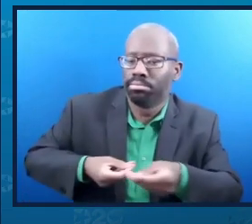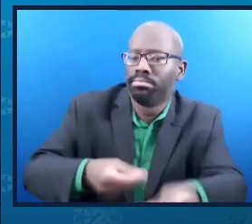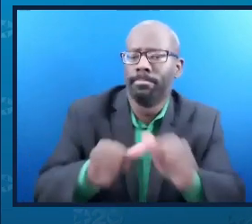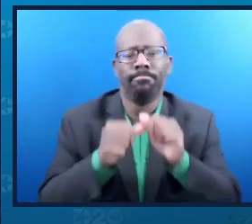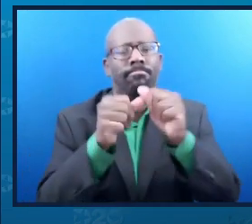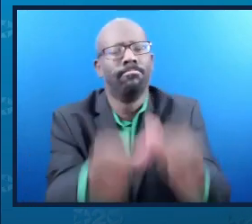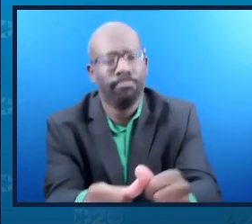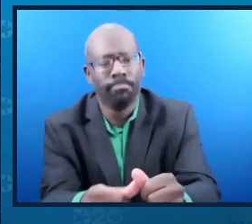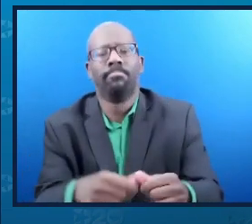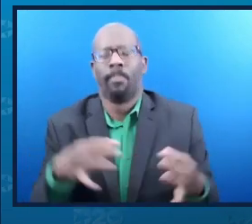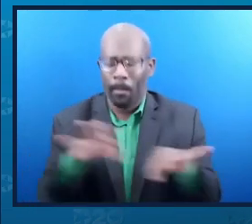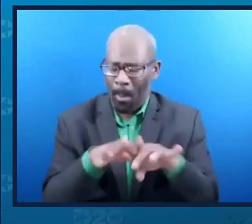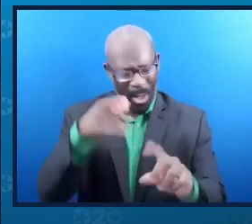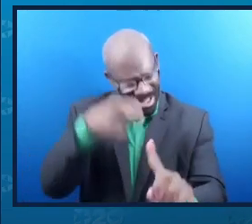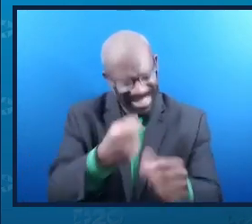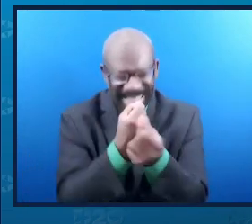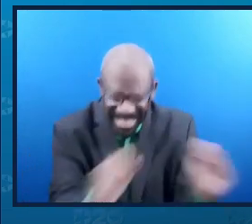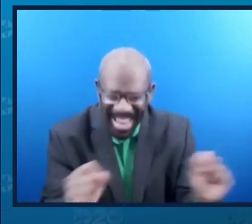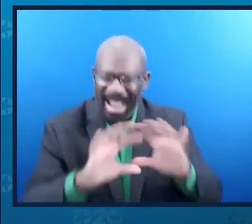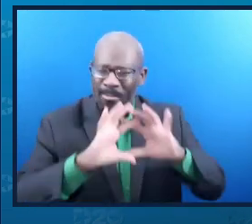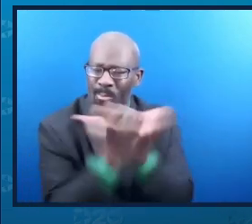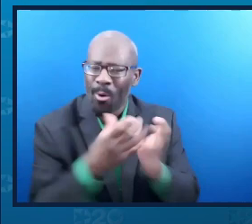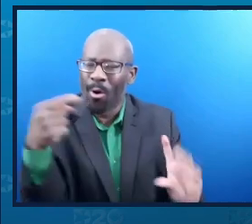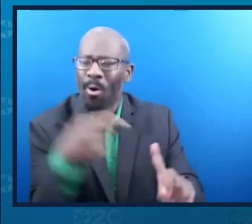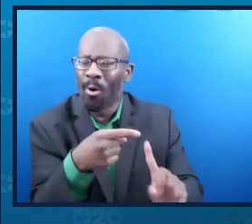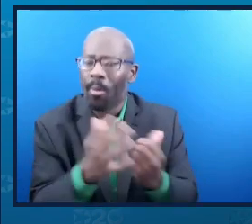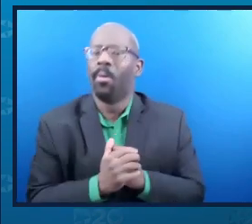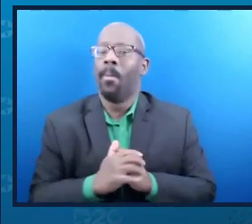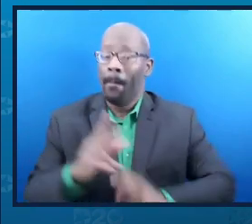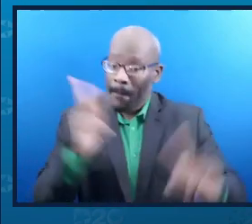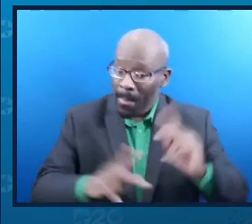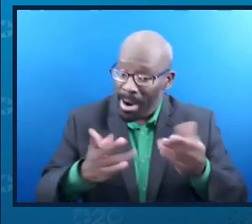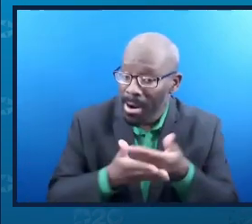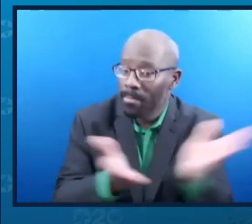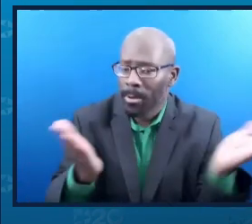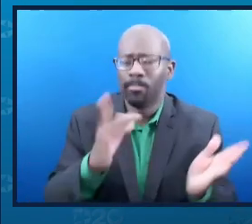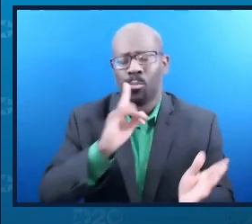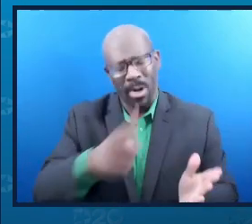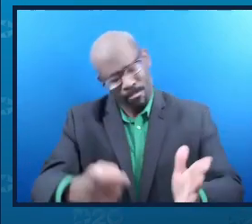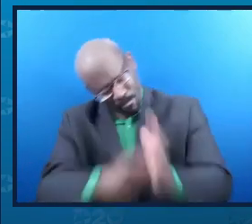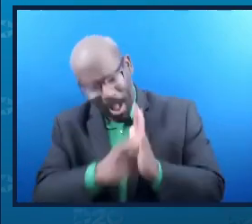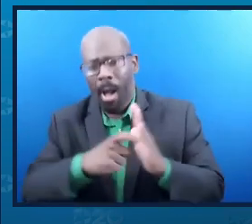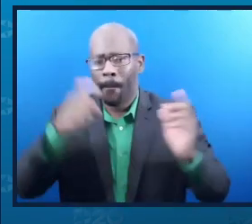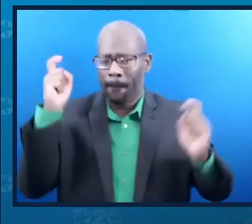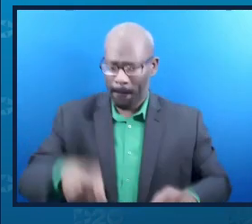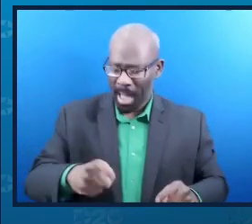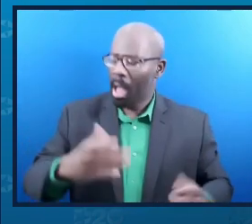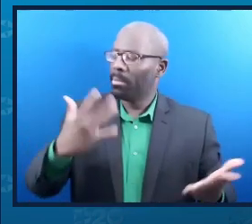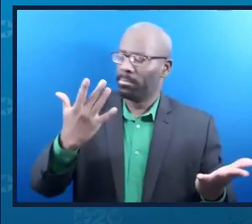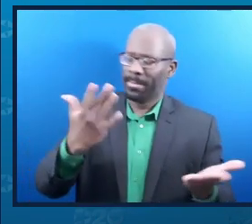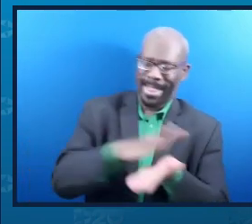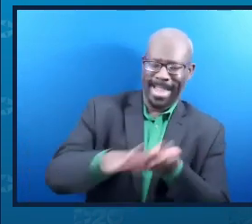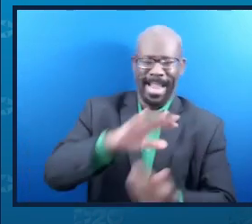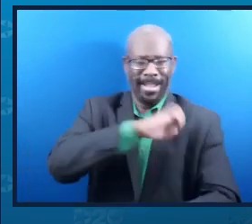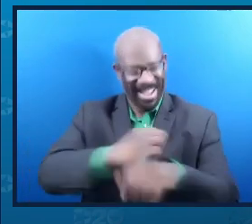THAT NEEDS TO HAPPEN NOW. WE NEED IT NOW WE CAN AFFORD